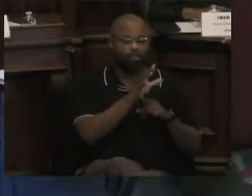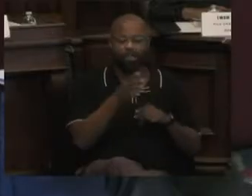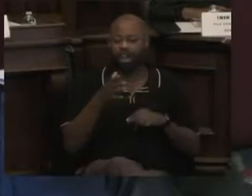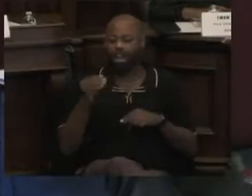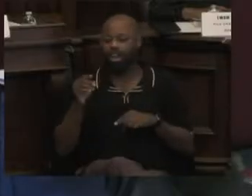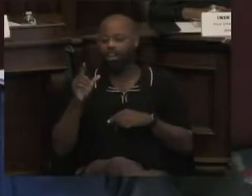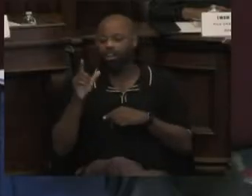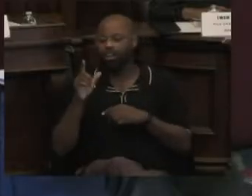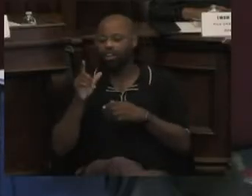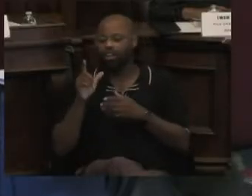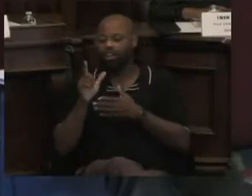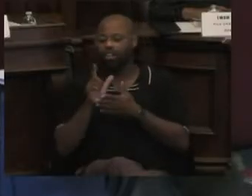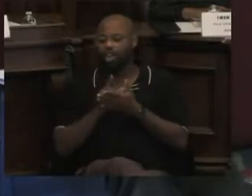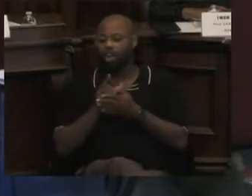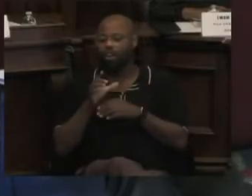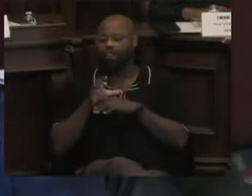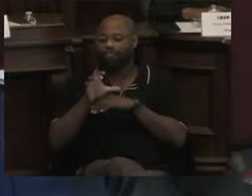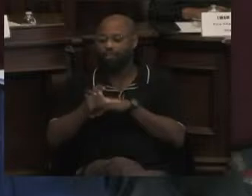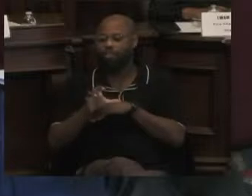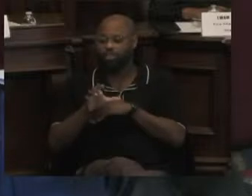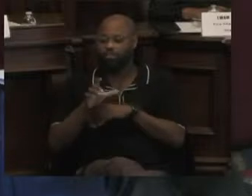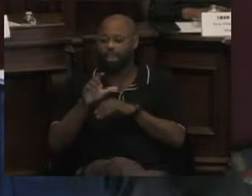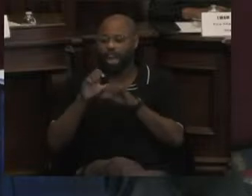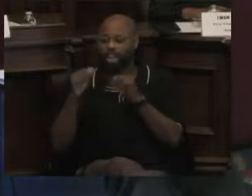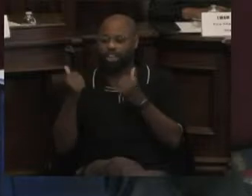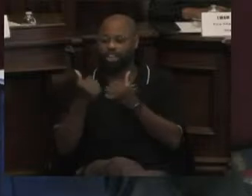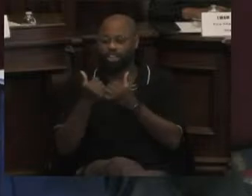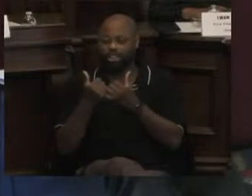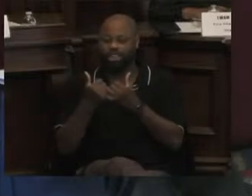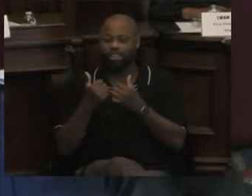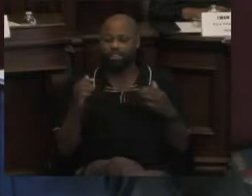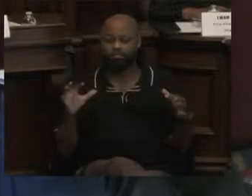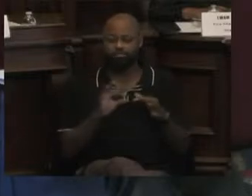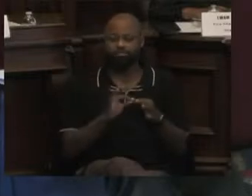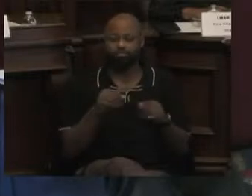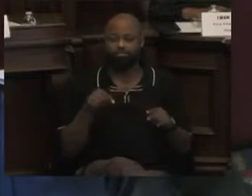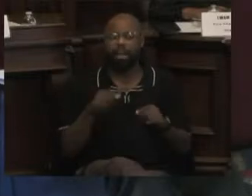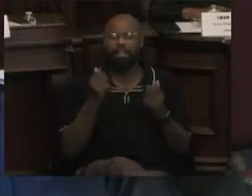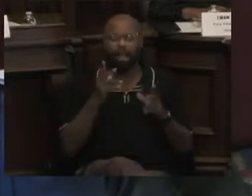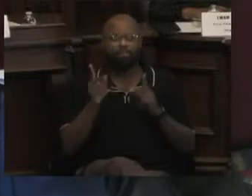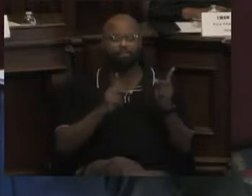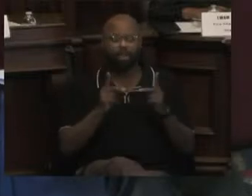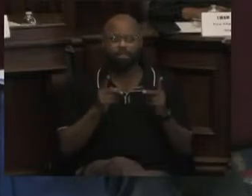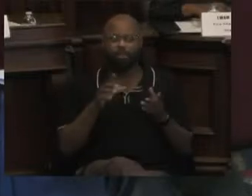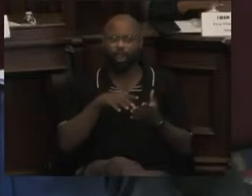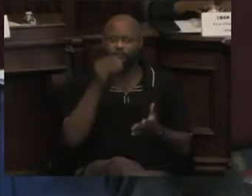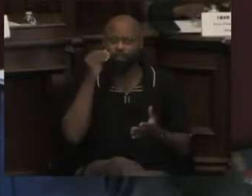between like home security cameras and law enforcement